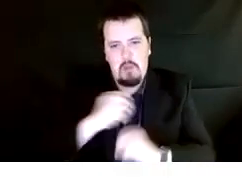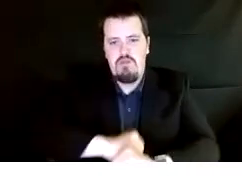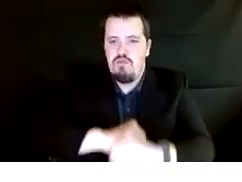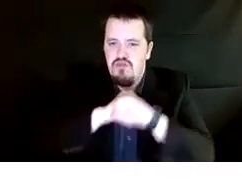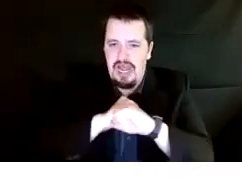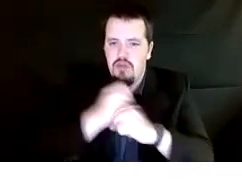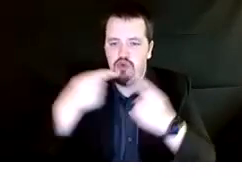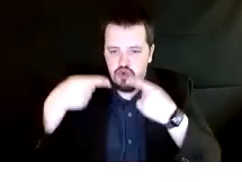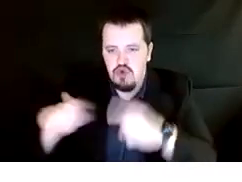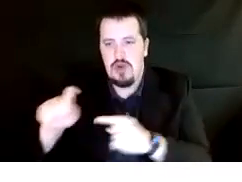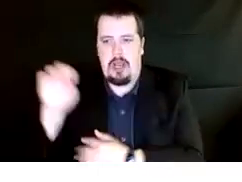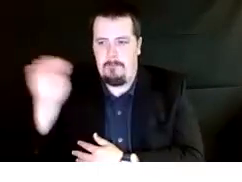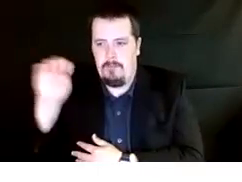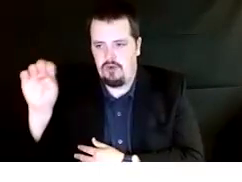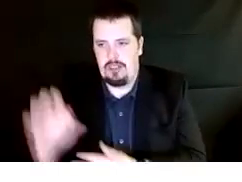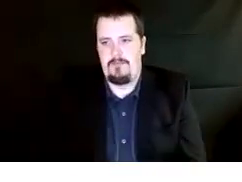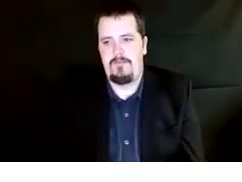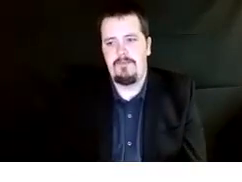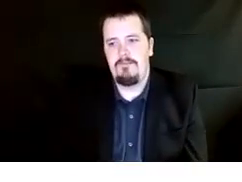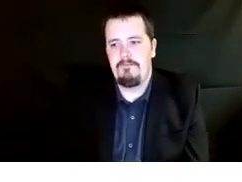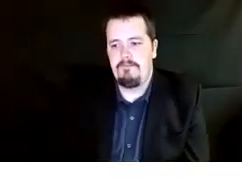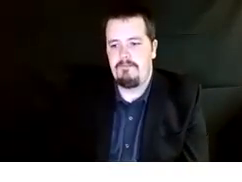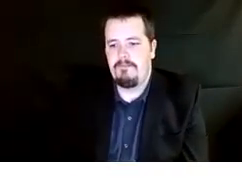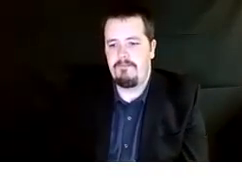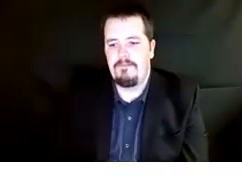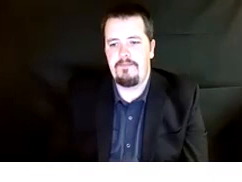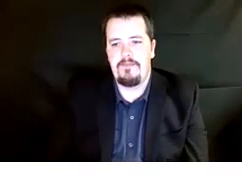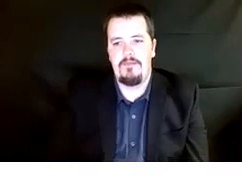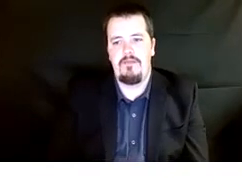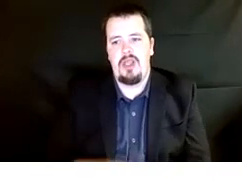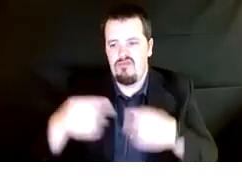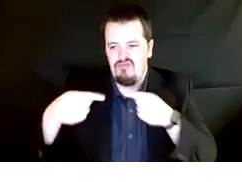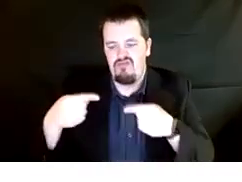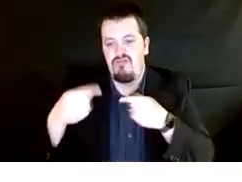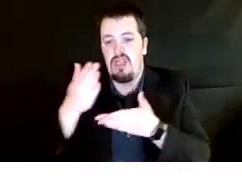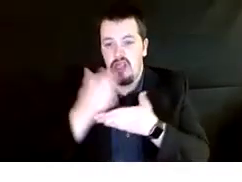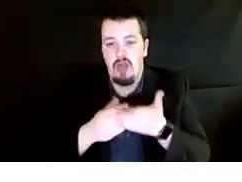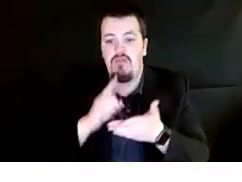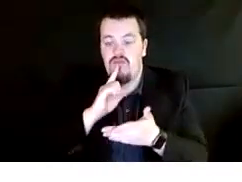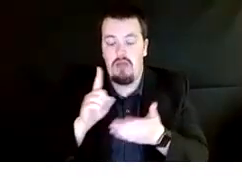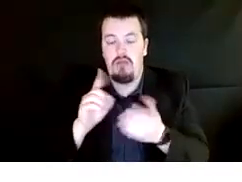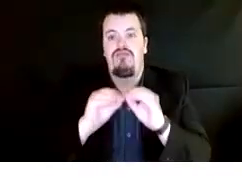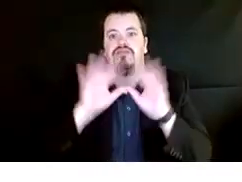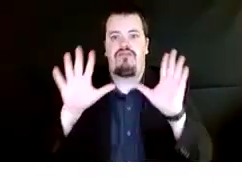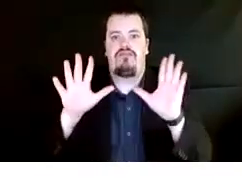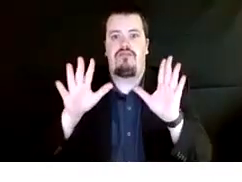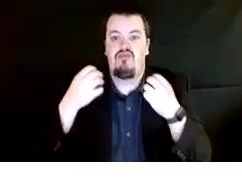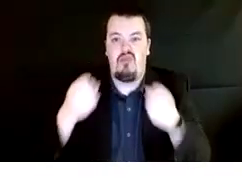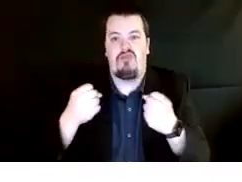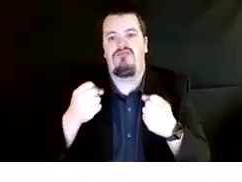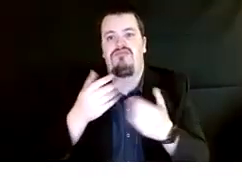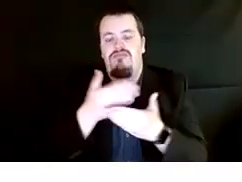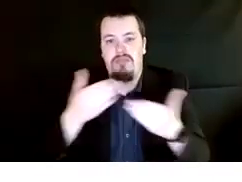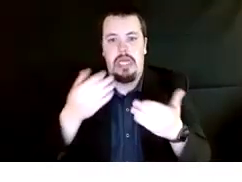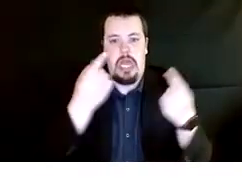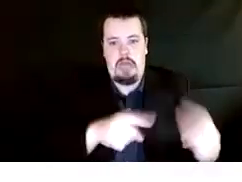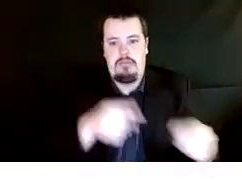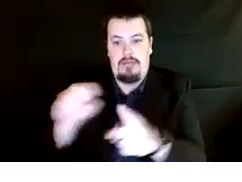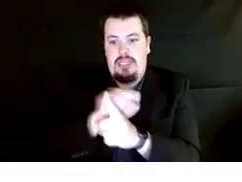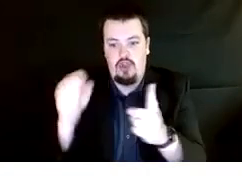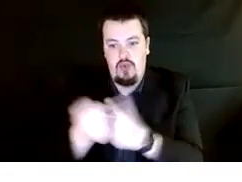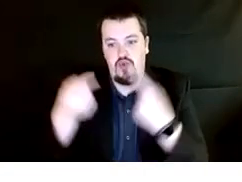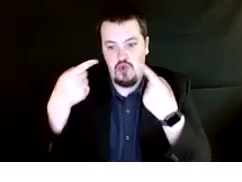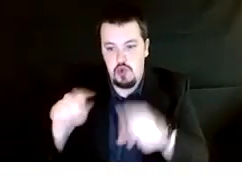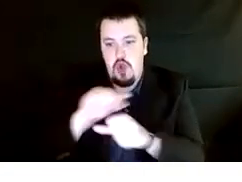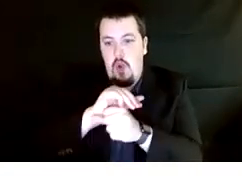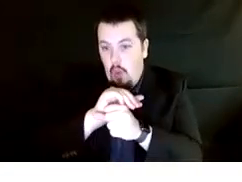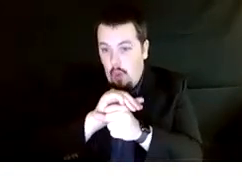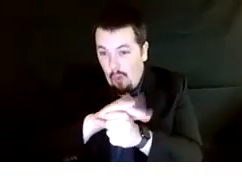emergency ..we were dealing with some very concrete situations of what happened during COVID and the